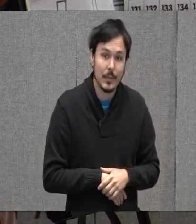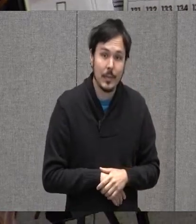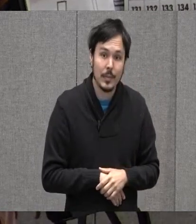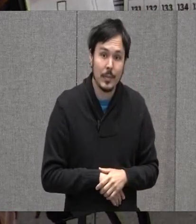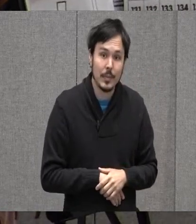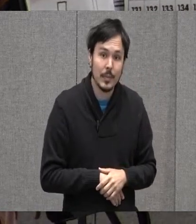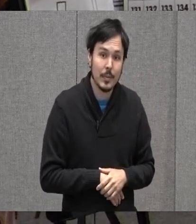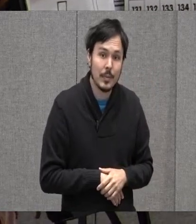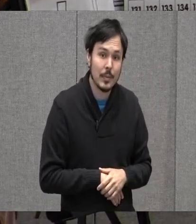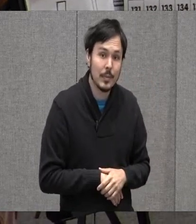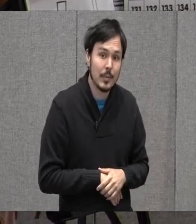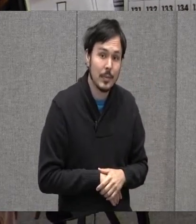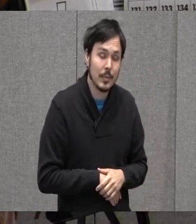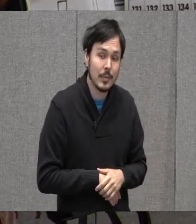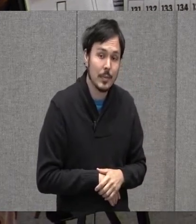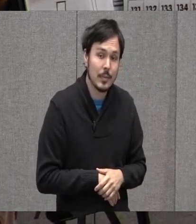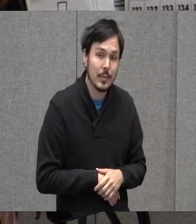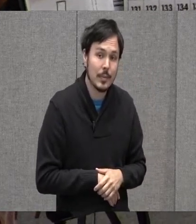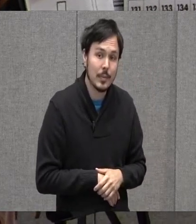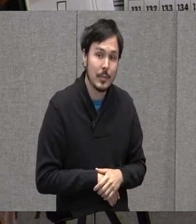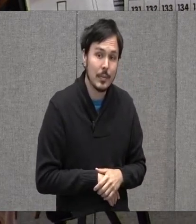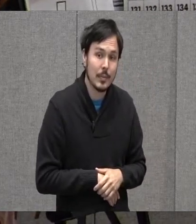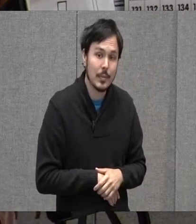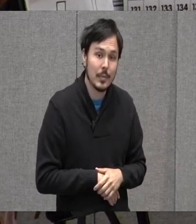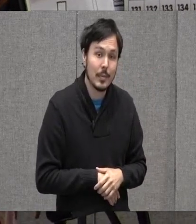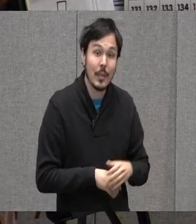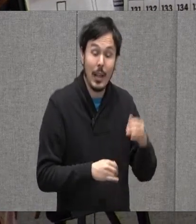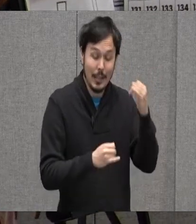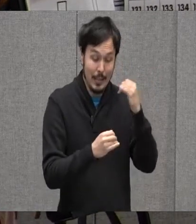And up here, we'll have? You guessed it, 200.